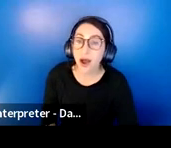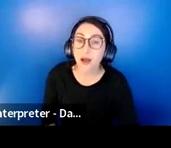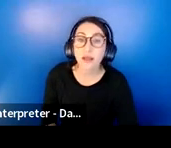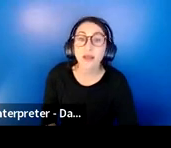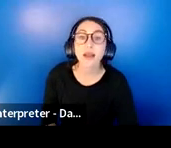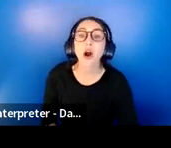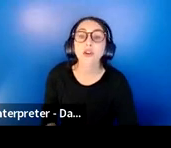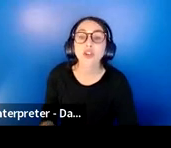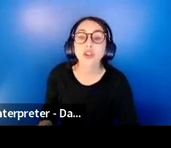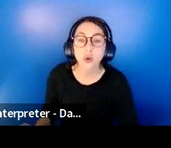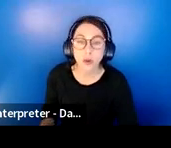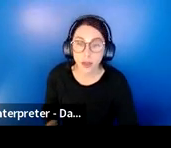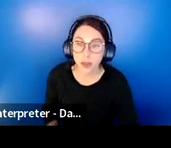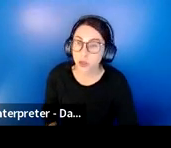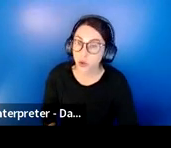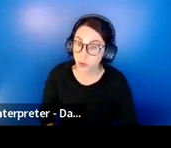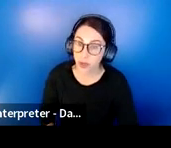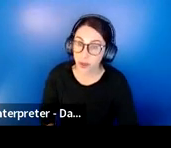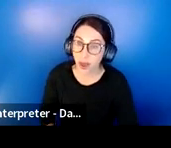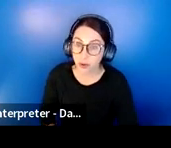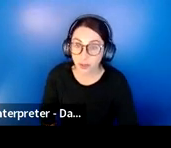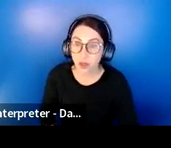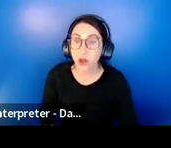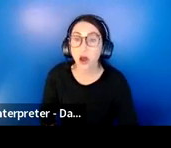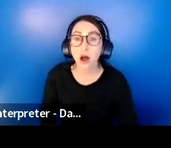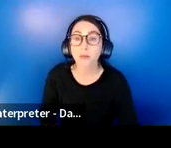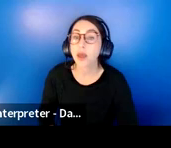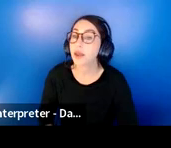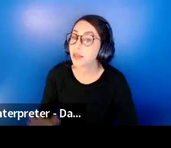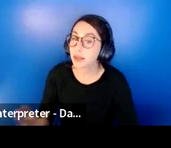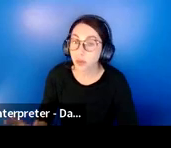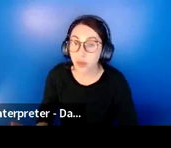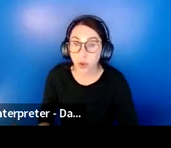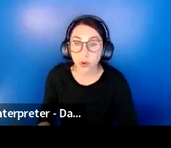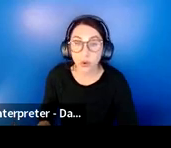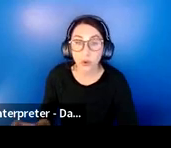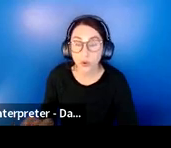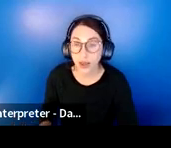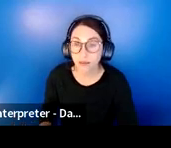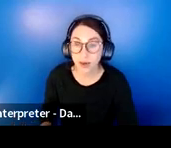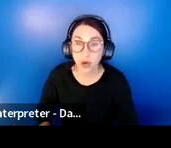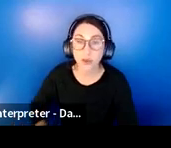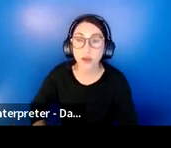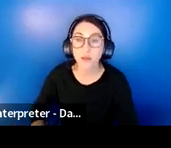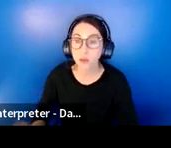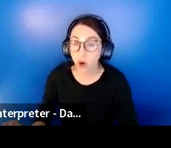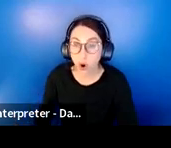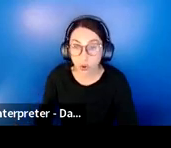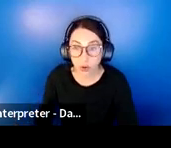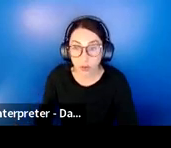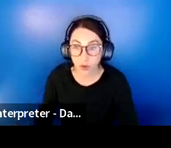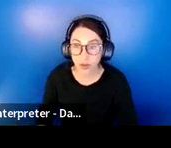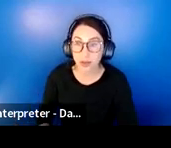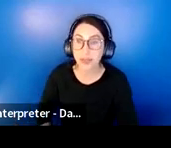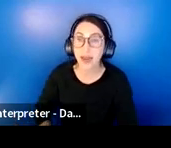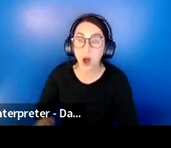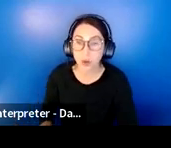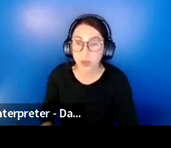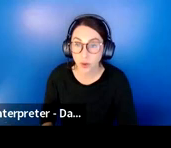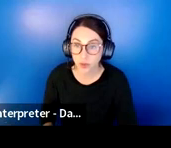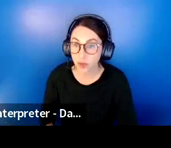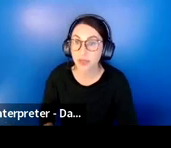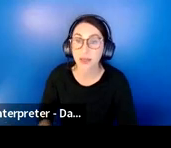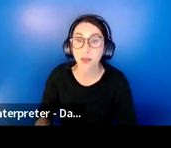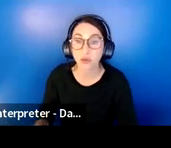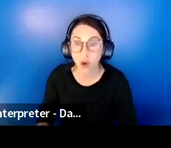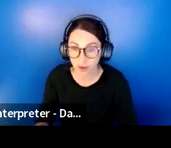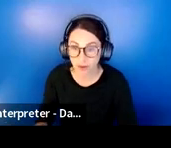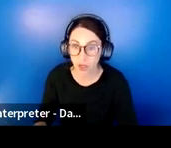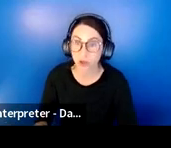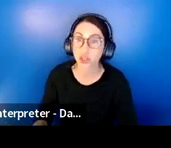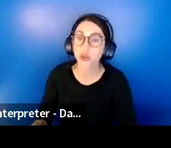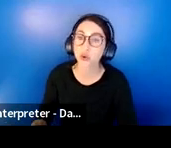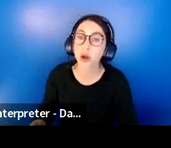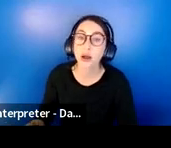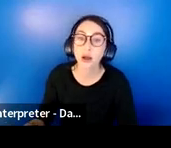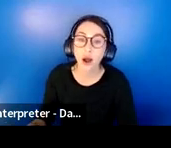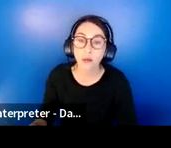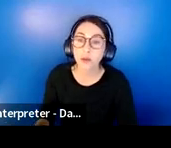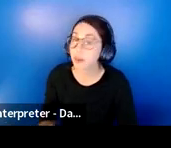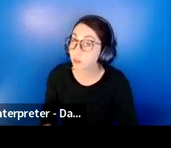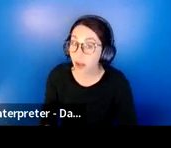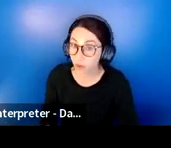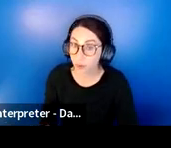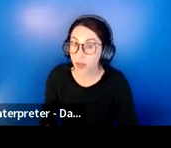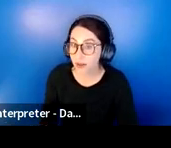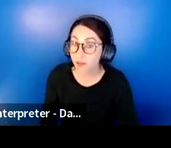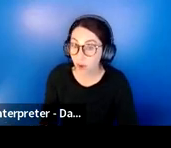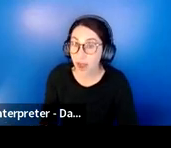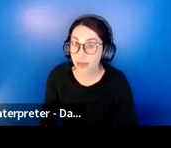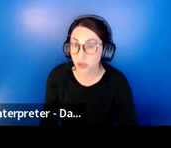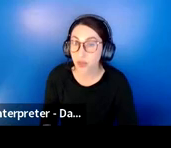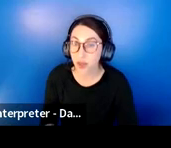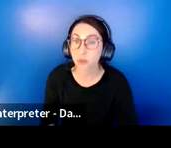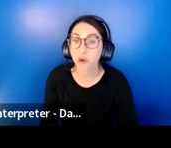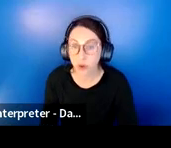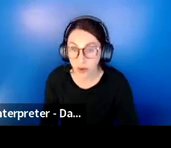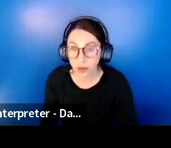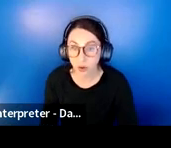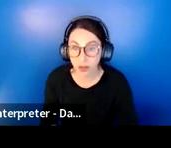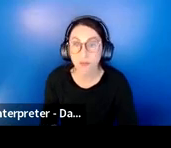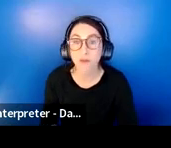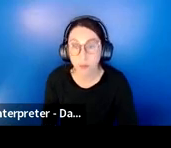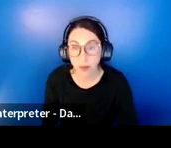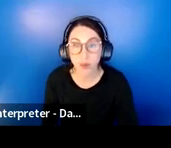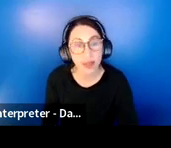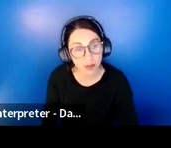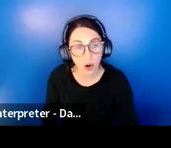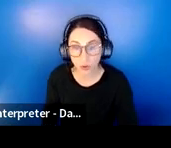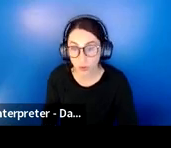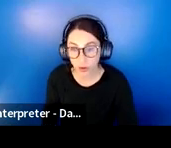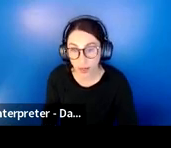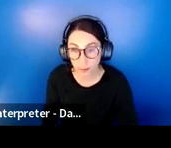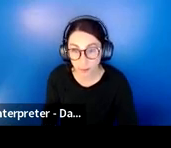ASL Interpreter - Danielle: There are so many social media accounts, and these are people who create videos from their own communities. And I always want to be using the appropriate videos to give platform and give rise to the appropriate community from within their own community.